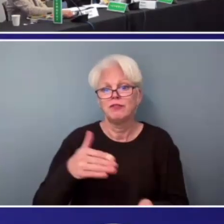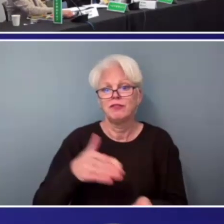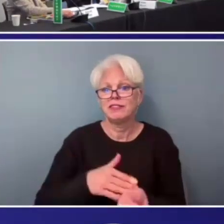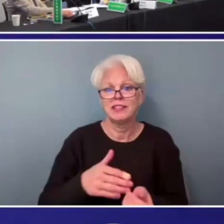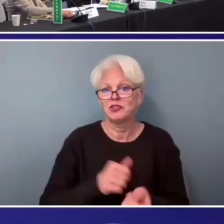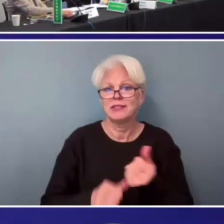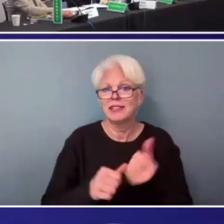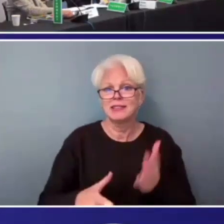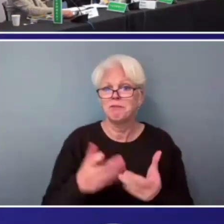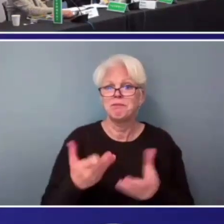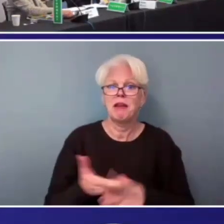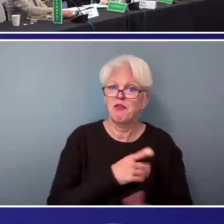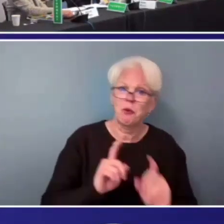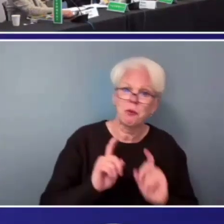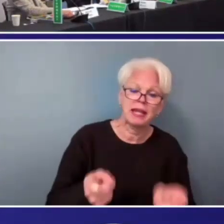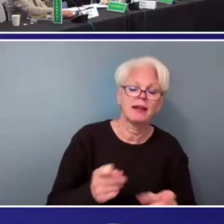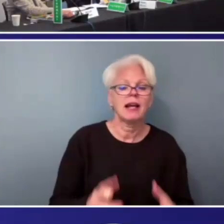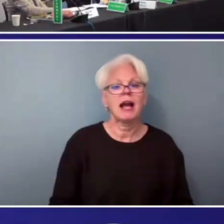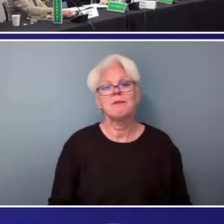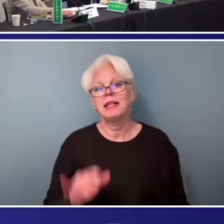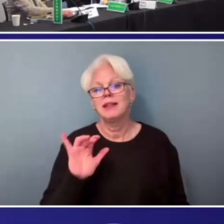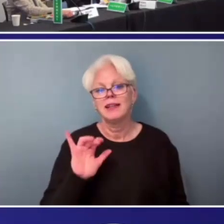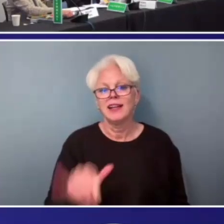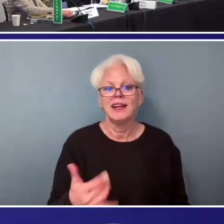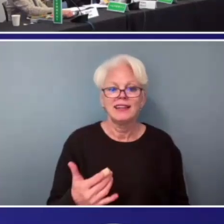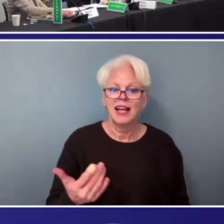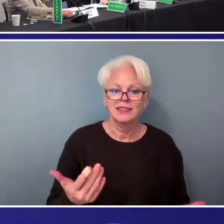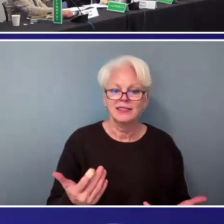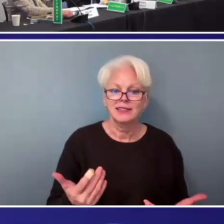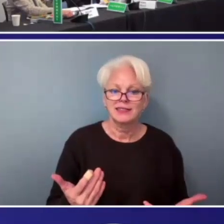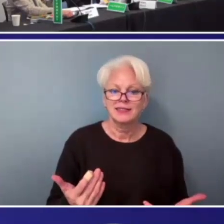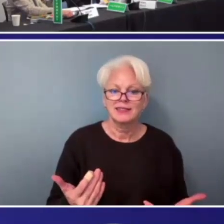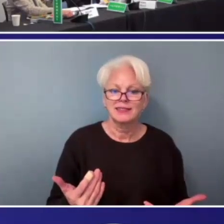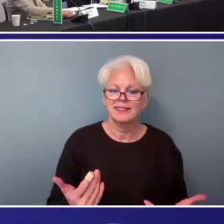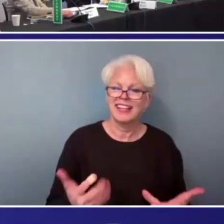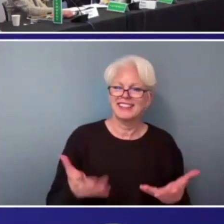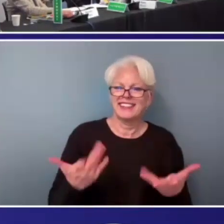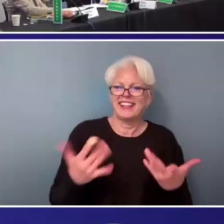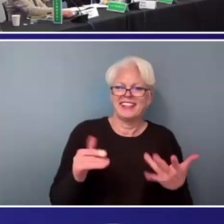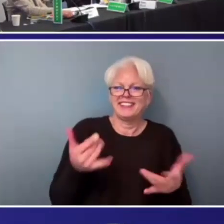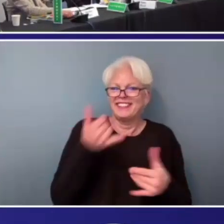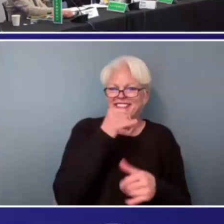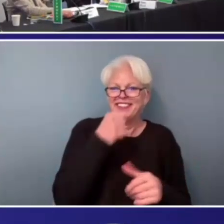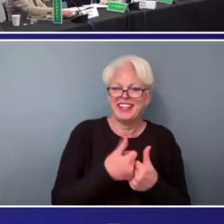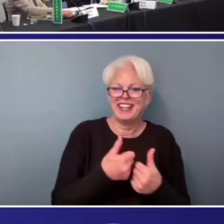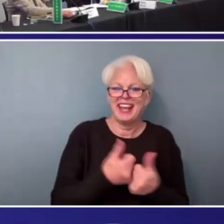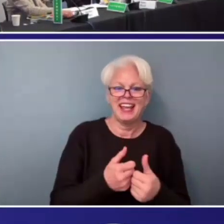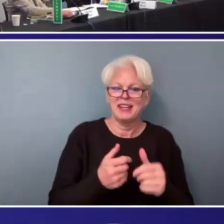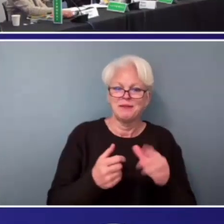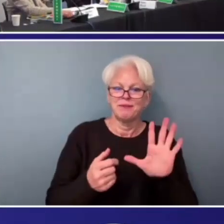that's, that's gameable beyond belief. And instead we should, we should base it on what's actually substantially similar among